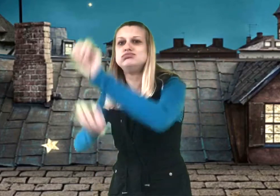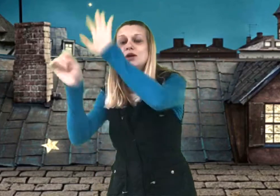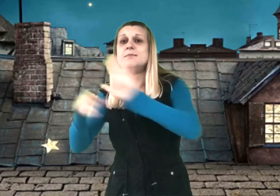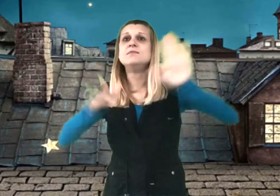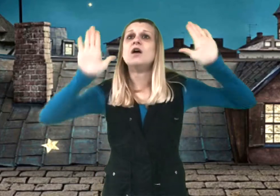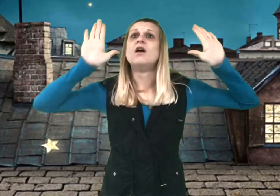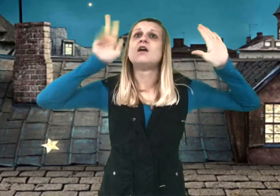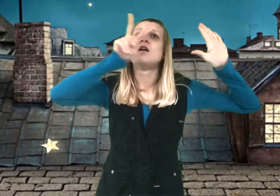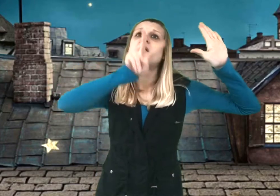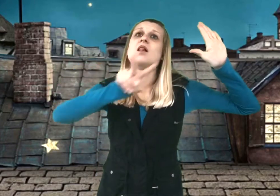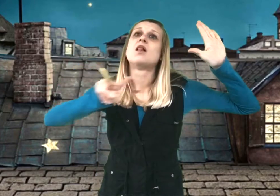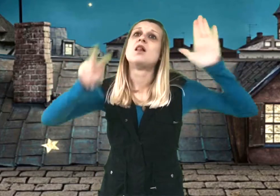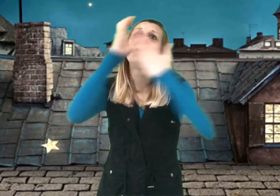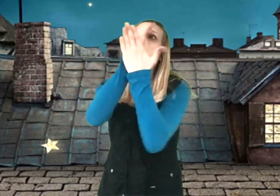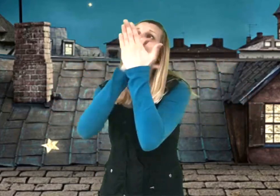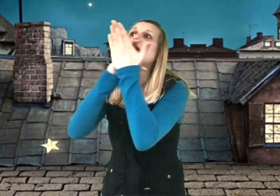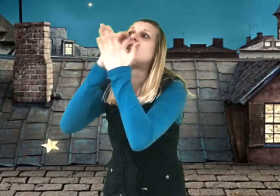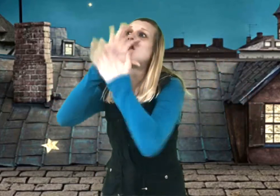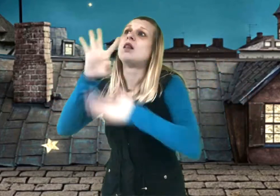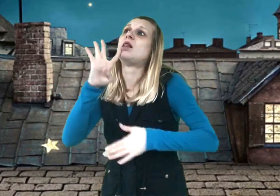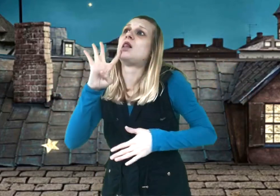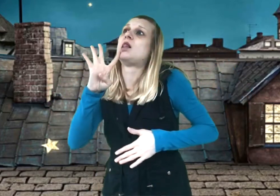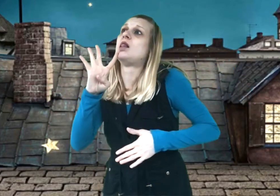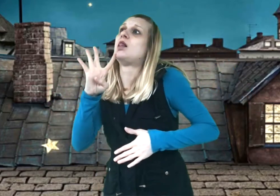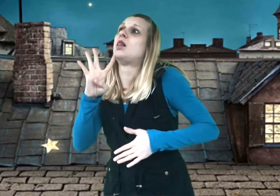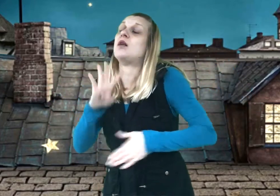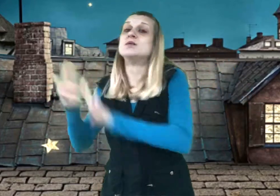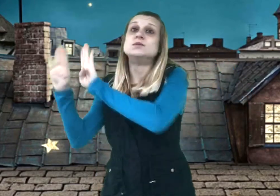Charlie's mouth would water like mad.